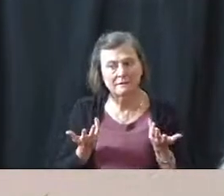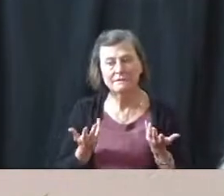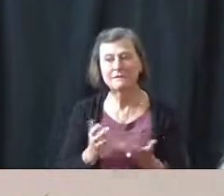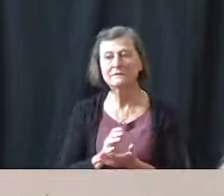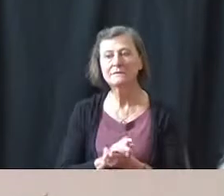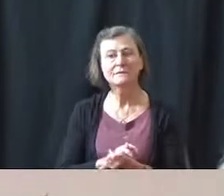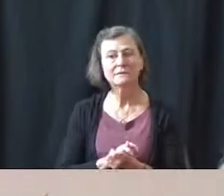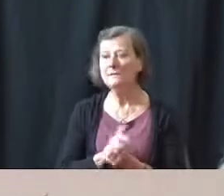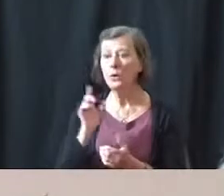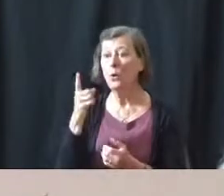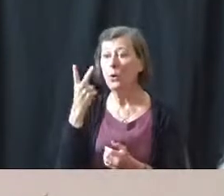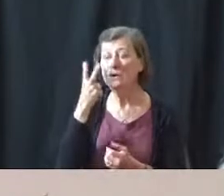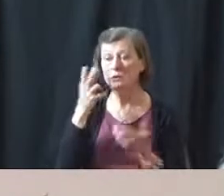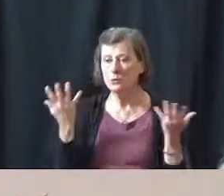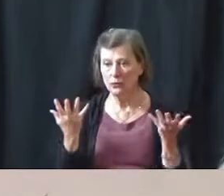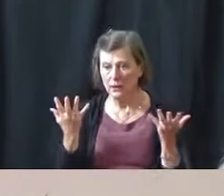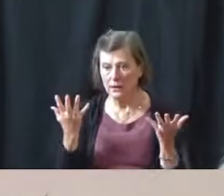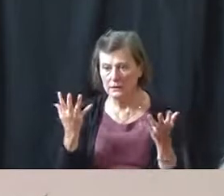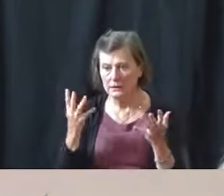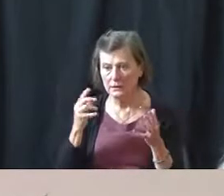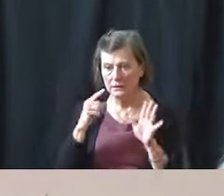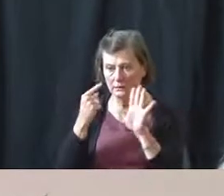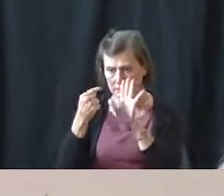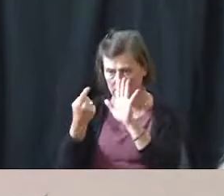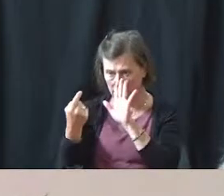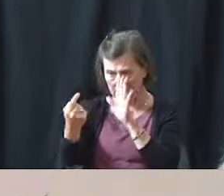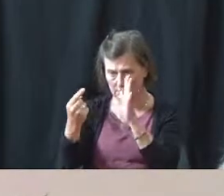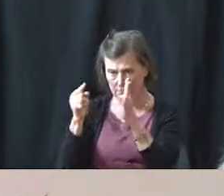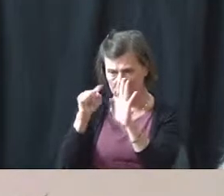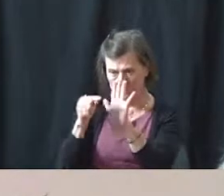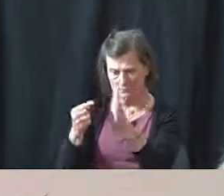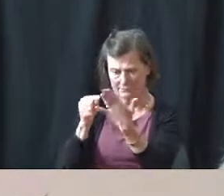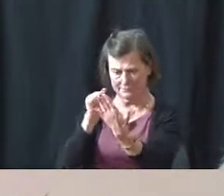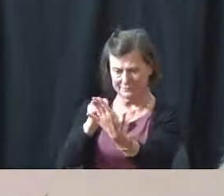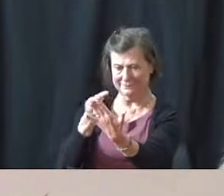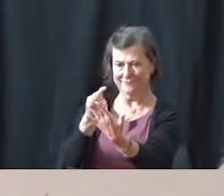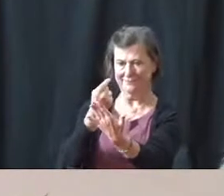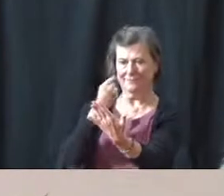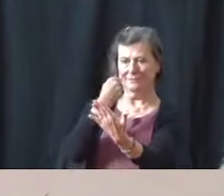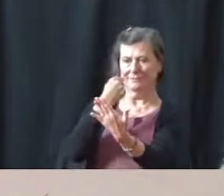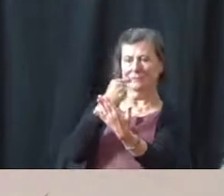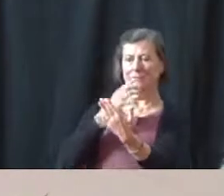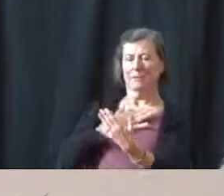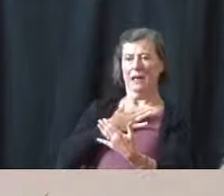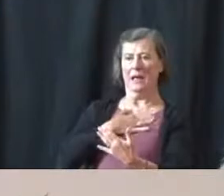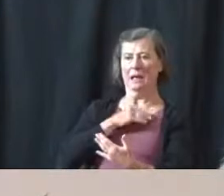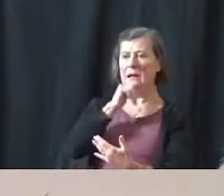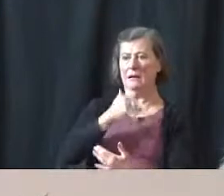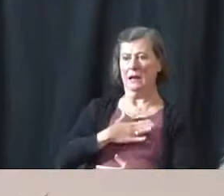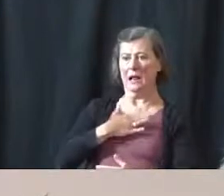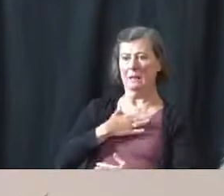All you can see is a reflection of your unhappy self.